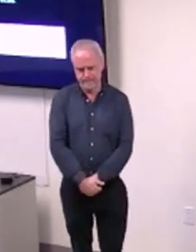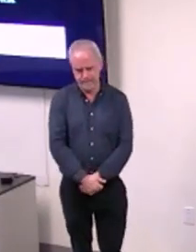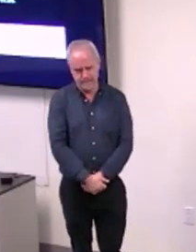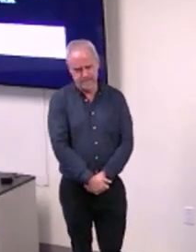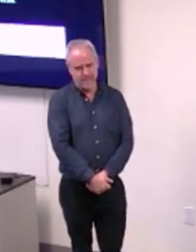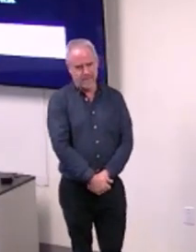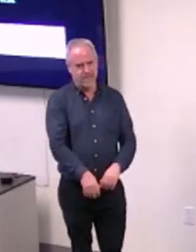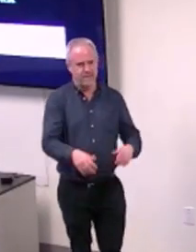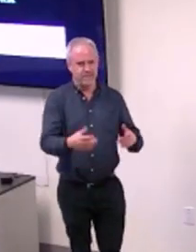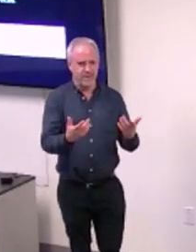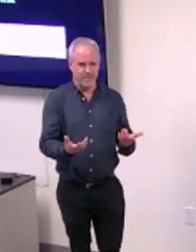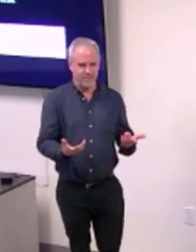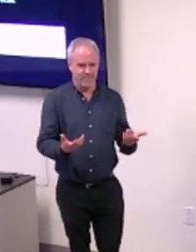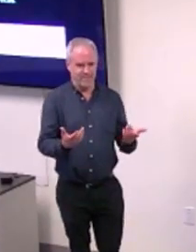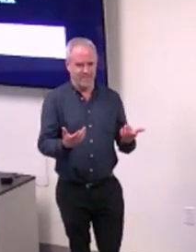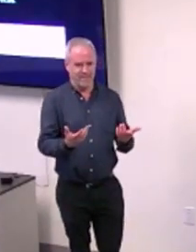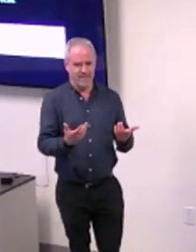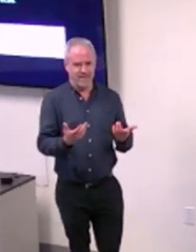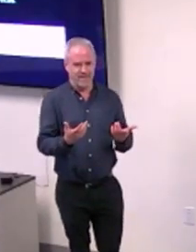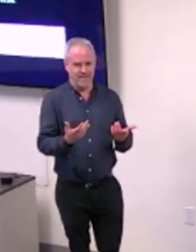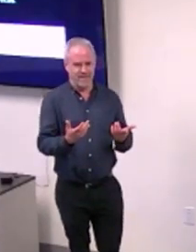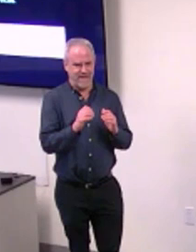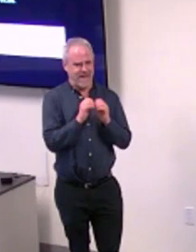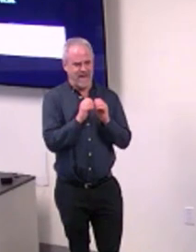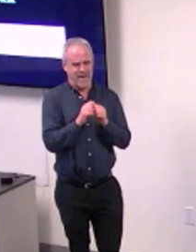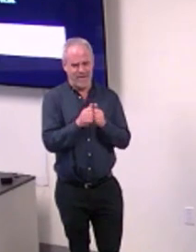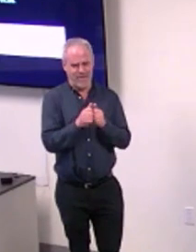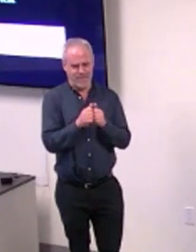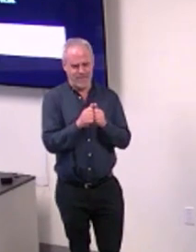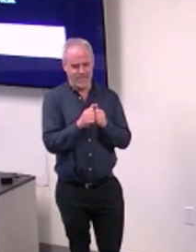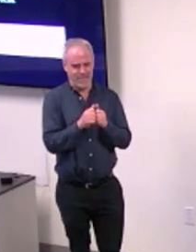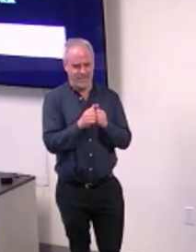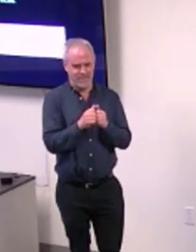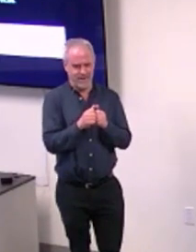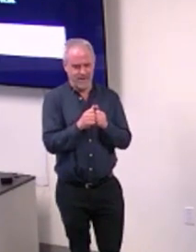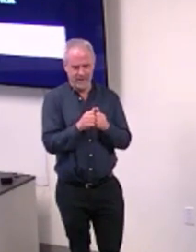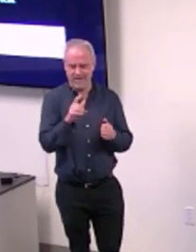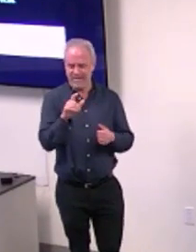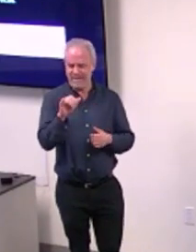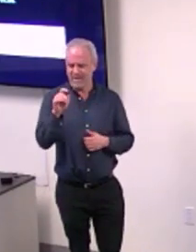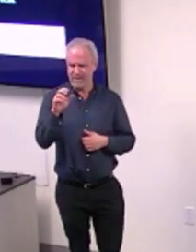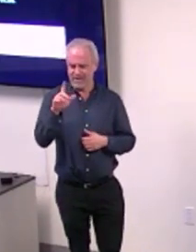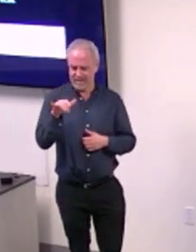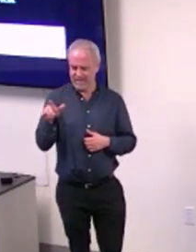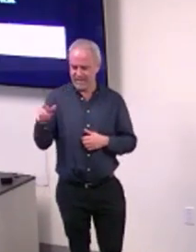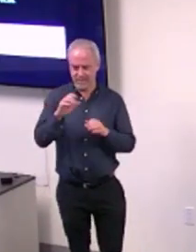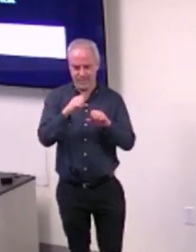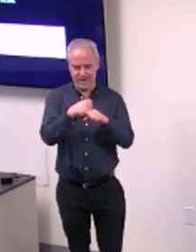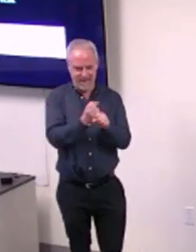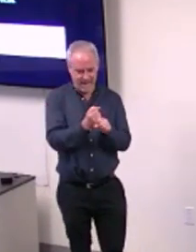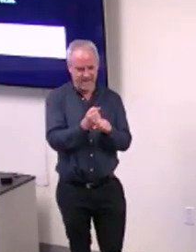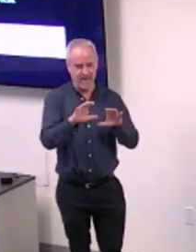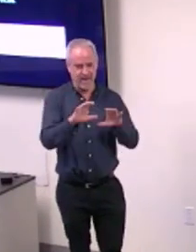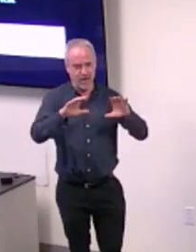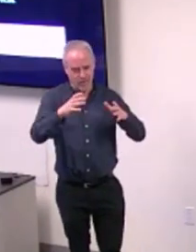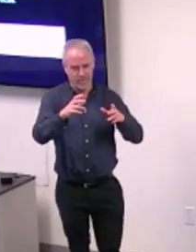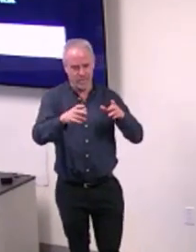And how we then end up with categories of disability. We quite literally created categories of disability around particular things.